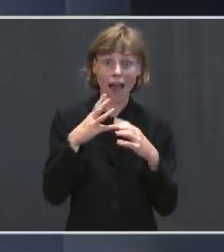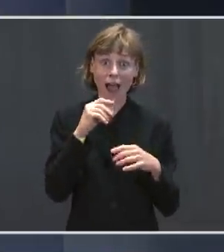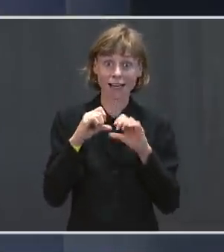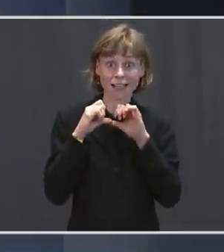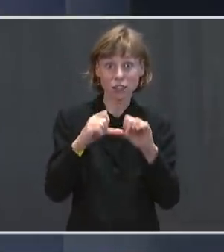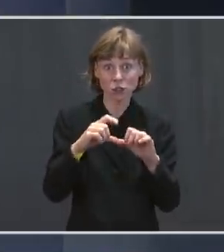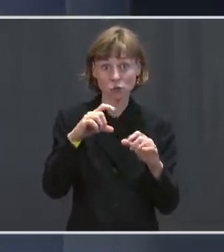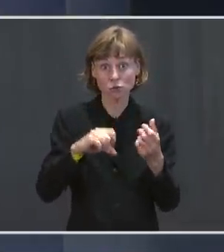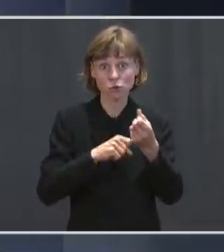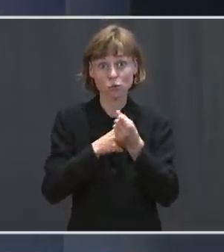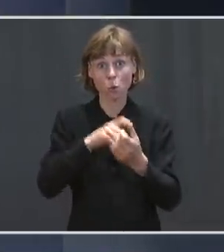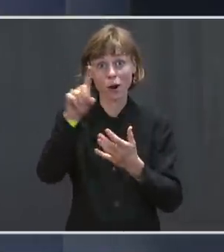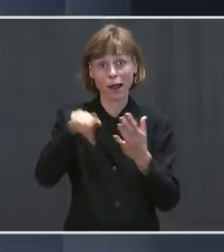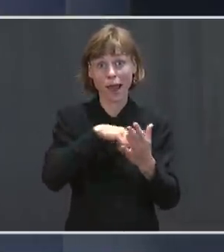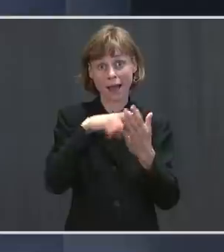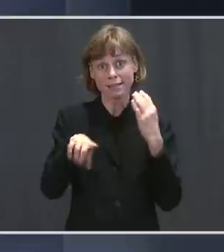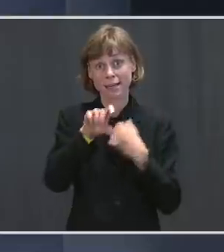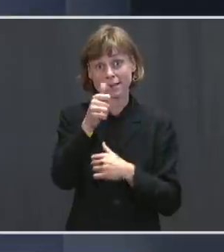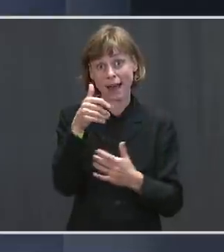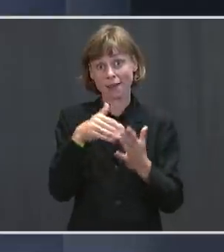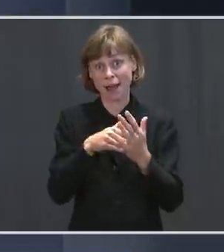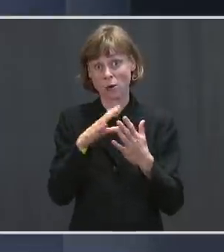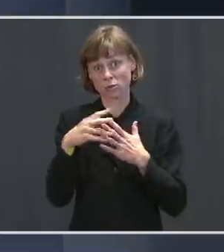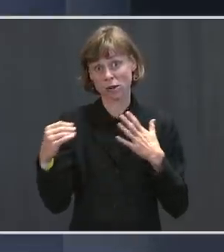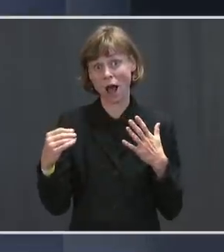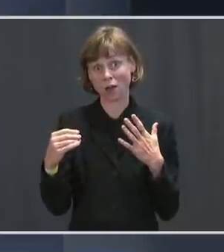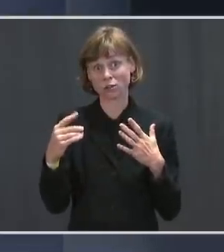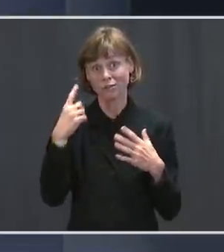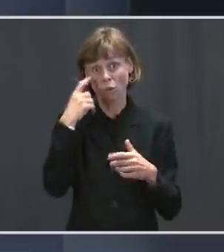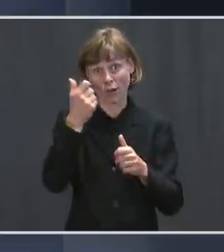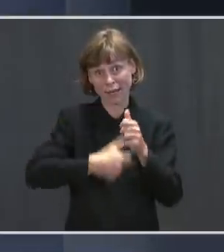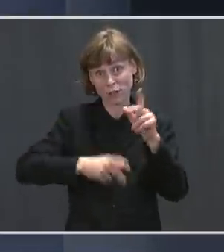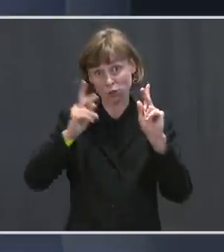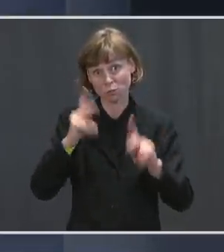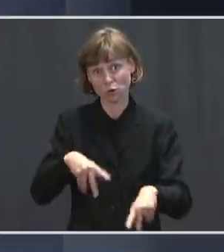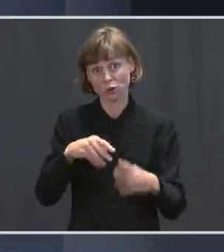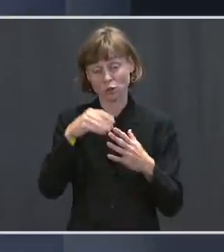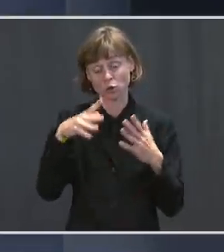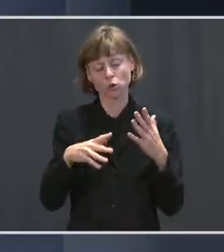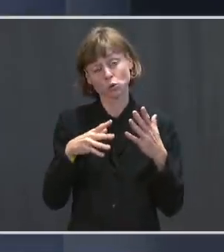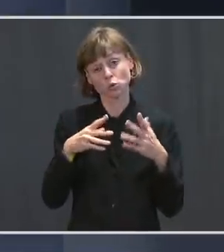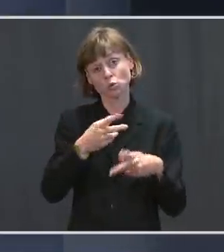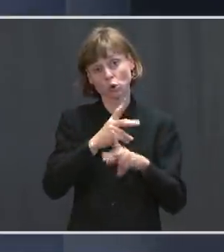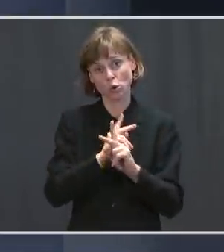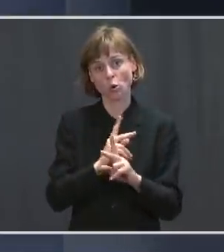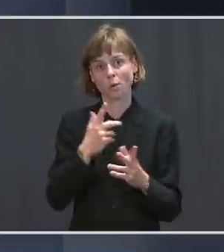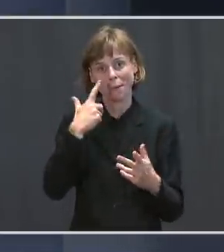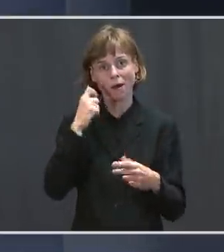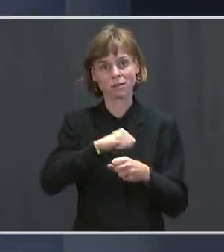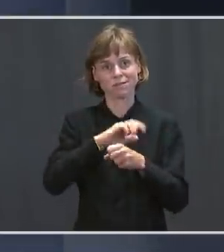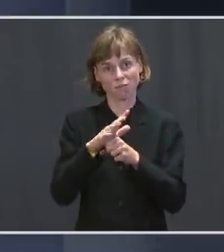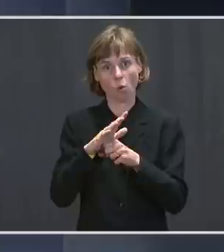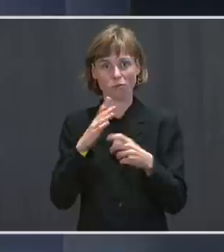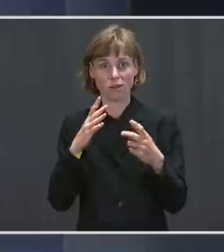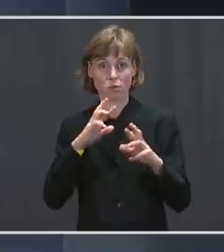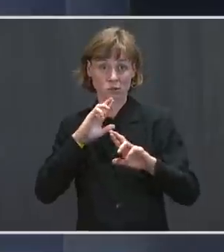$10,000 of federal student loan debt per person, as a response to the COVID crisis. He's calling on Congress to draft the proposal.